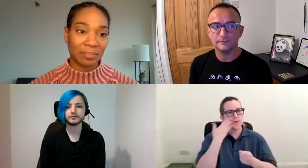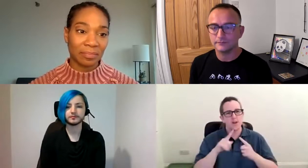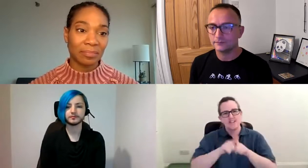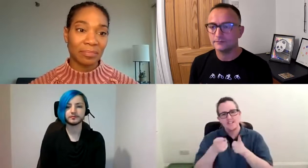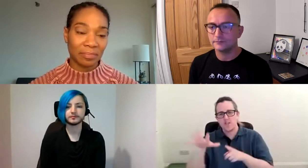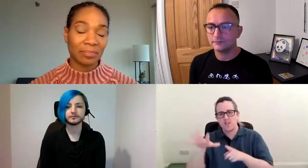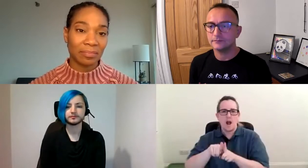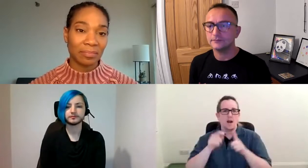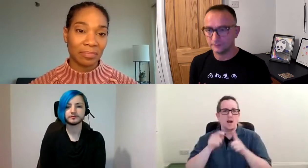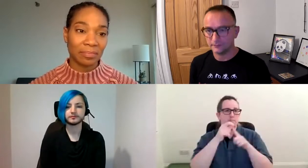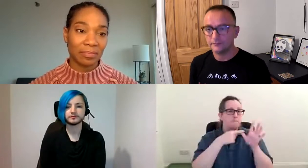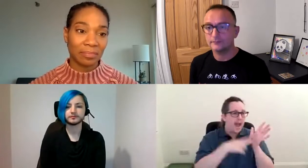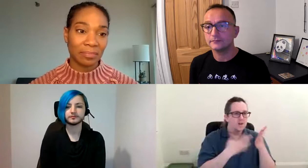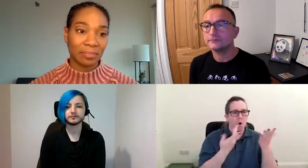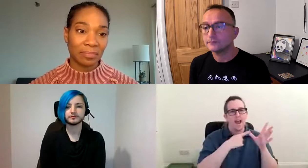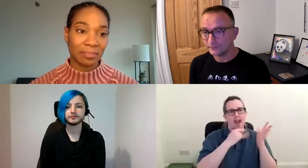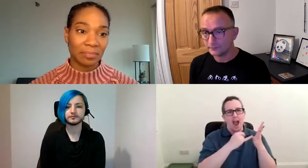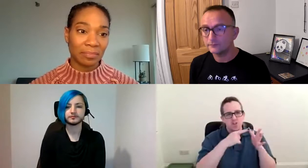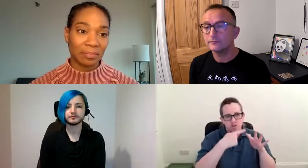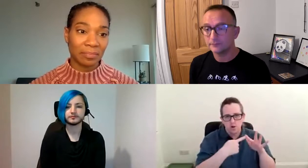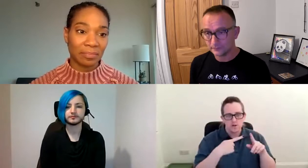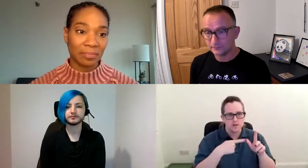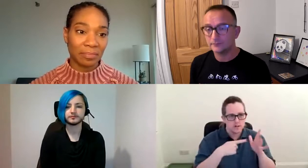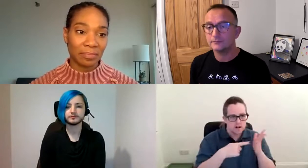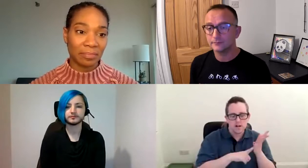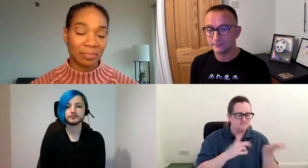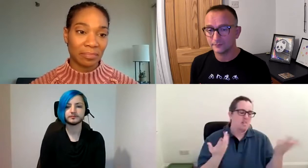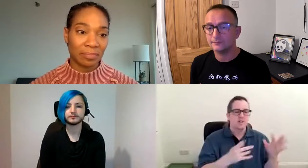not seem to be signs and its interesting why there are